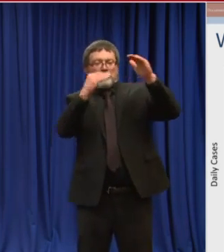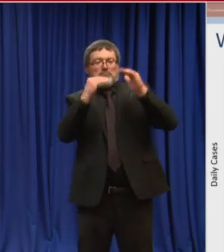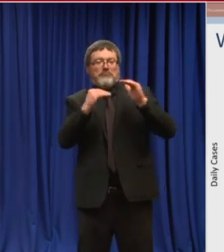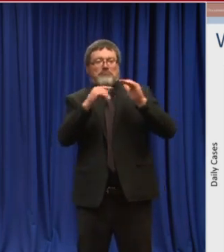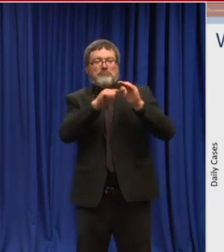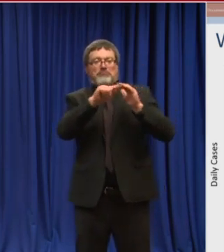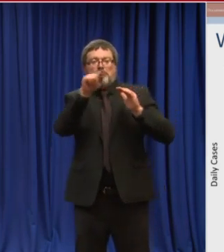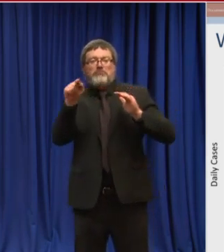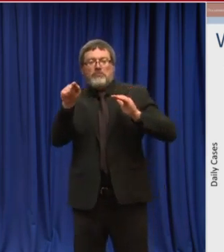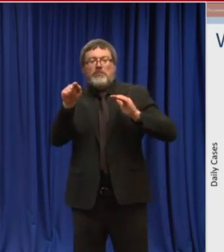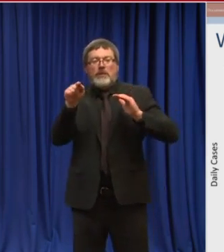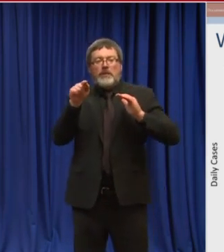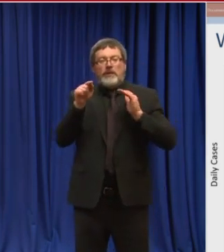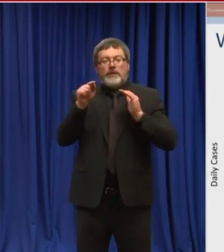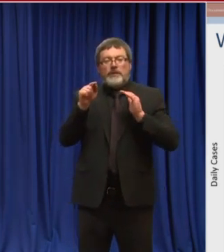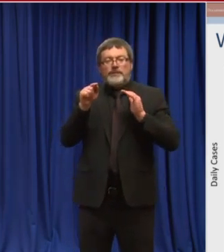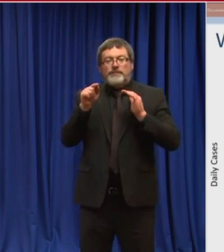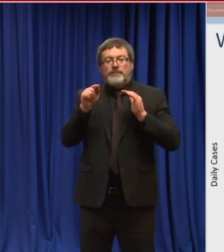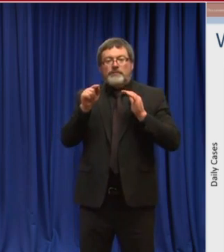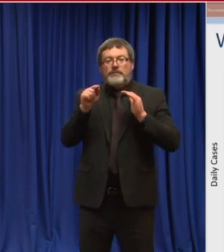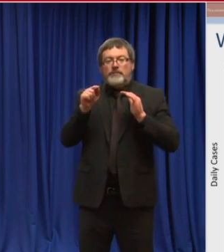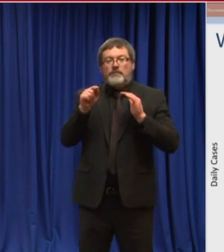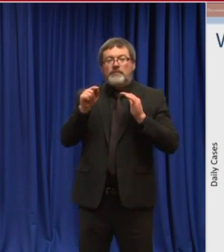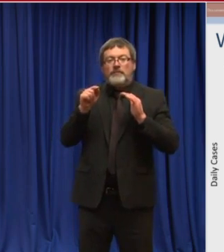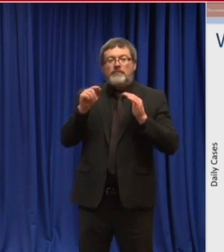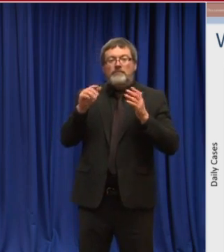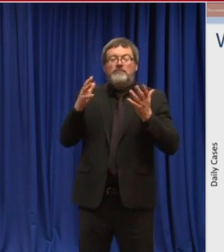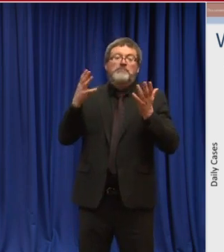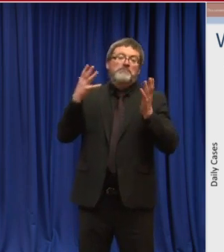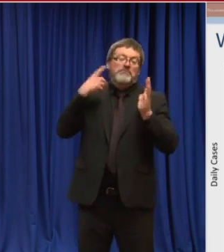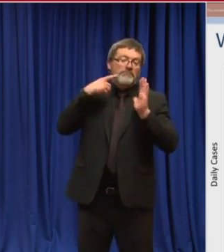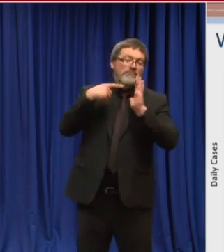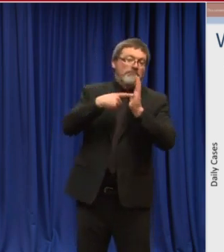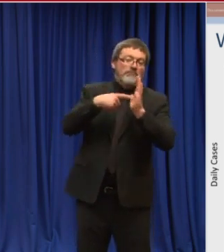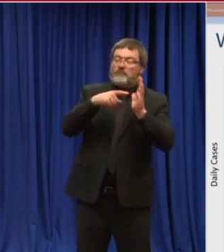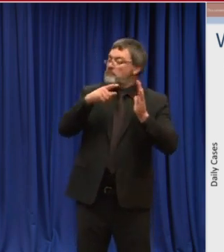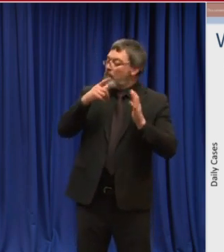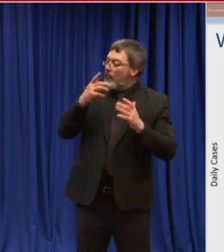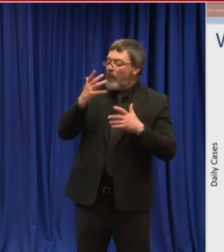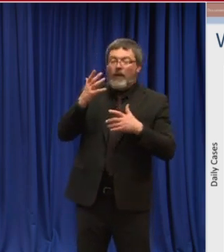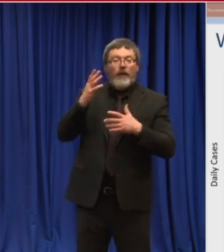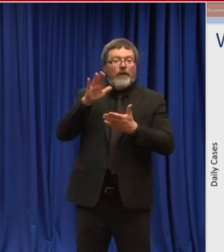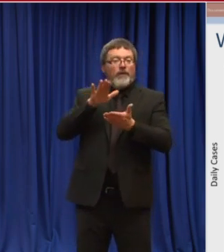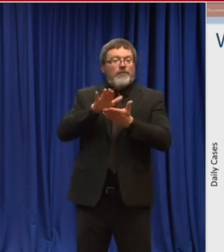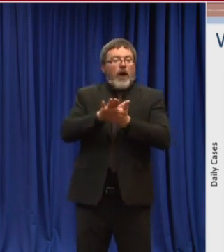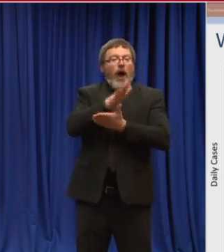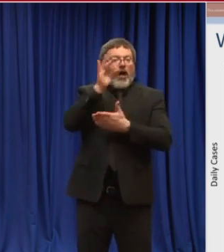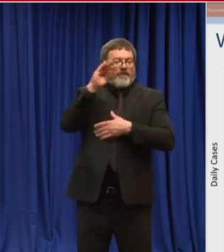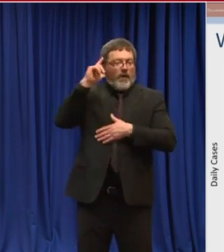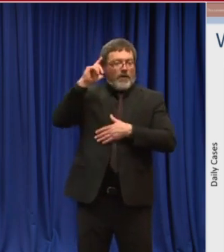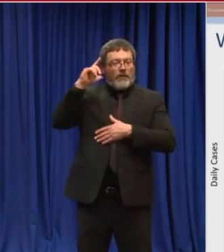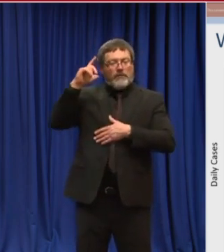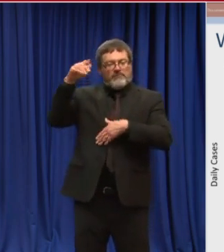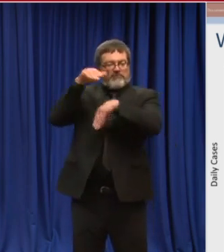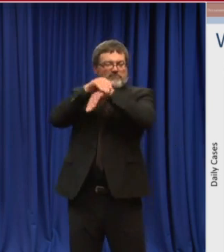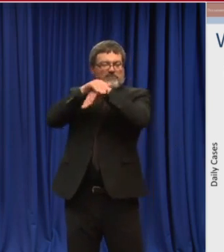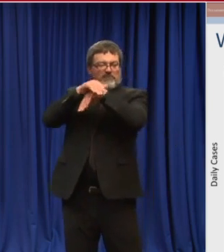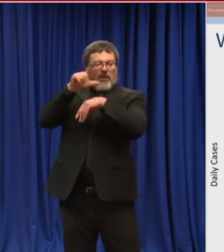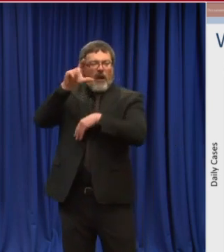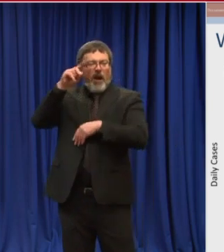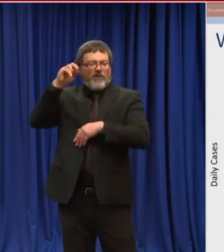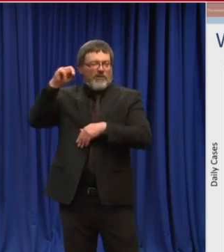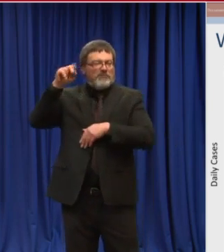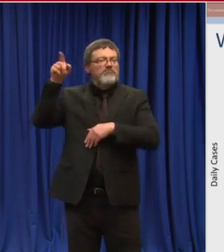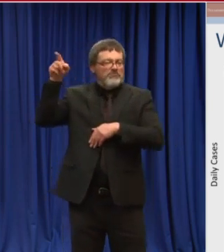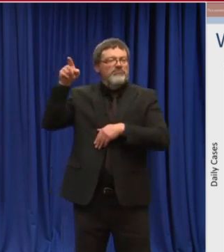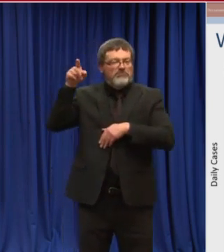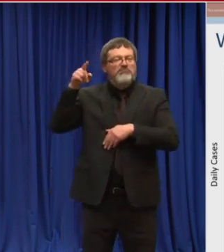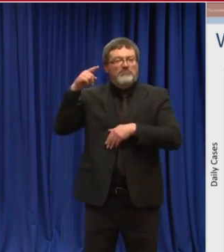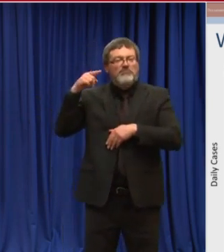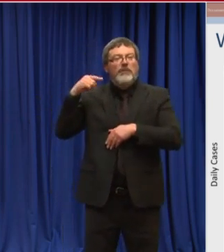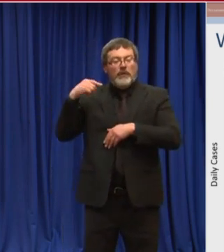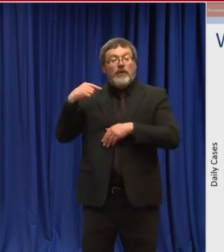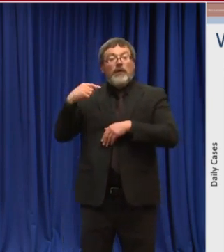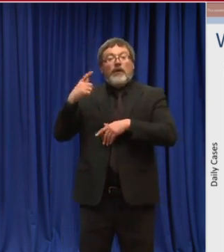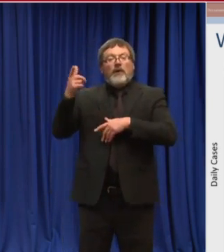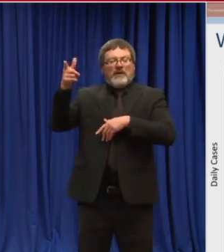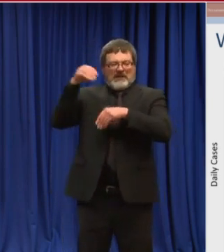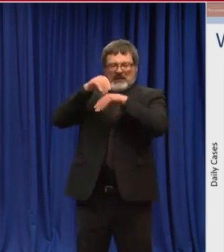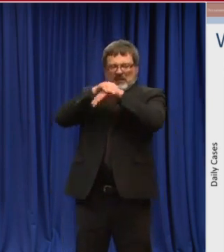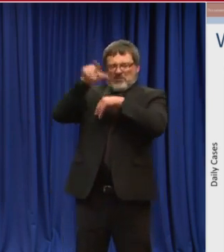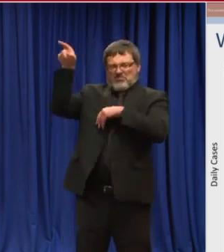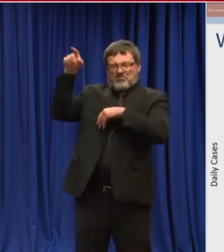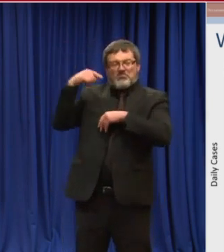THERE HAVE BEEN MODELING STUDIES THAT HAVE COME OUT OF FOR EXAMPLE THE IMPERIA IMPERIAL COLLEGE OF LONDON THAT HAVE A DEMONSTRATED THAT COMBINED COMMUNITY MITIGATE MITIGATION